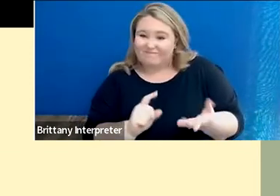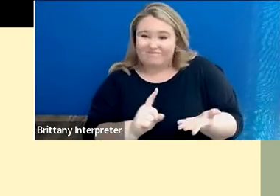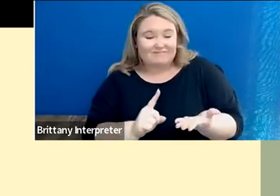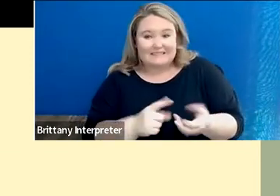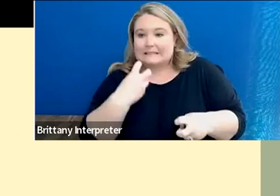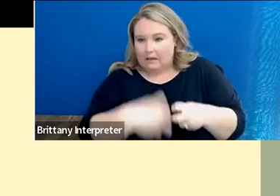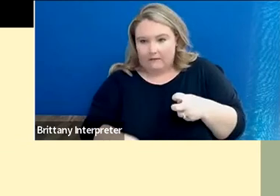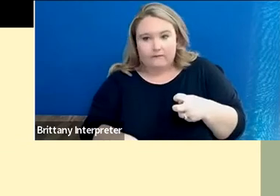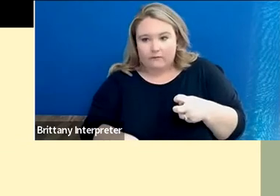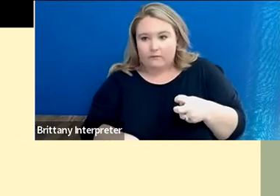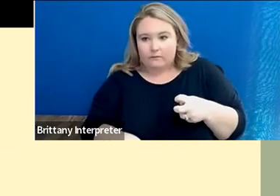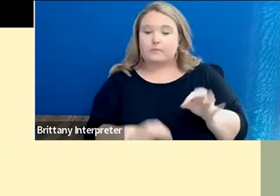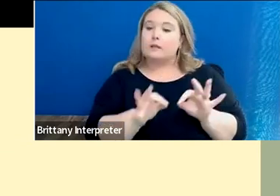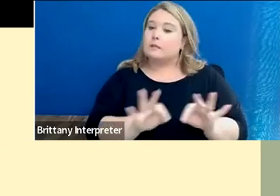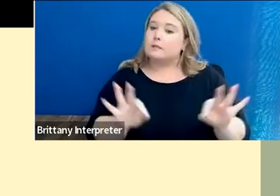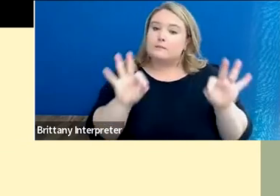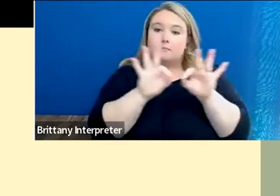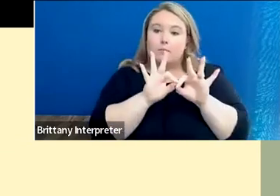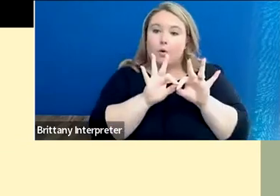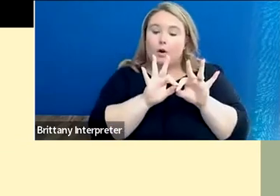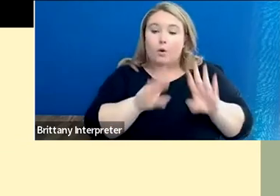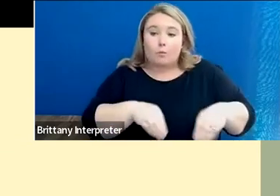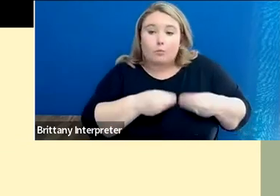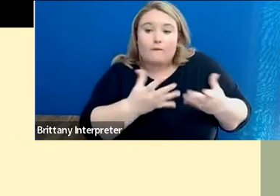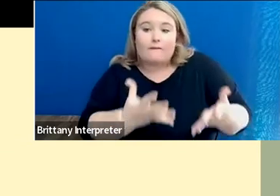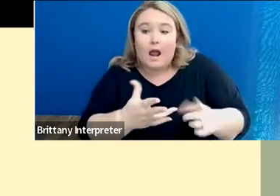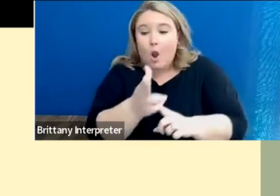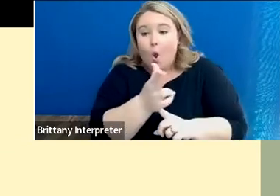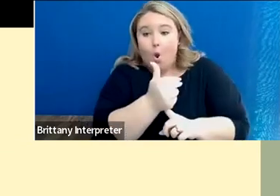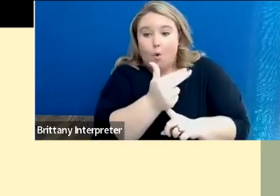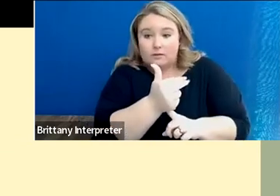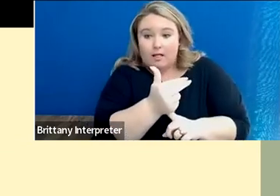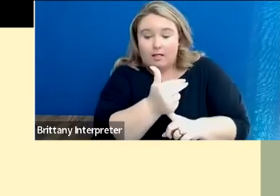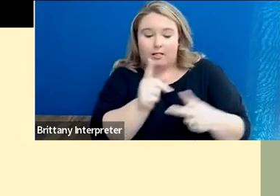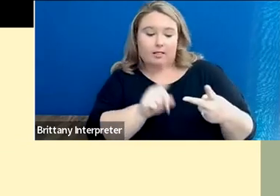that we are giving them a hotel to at least be safe space, providing mental health, et cetera,